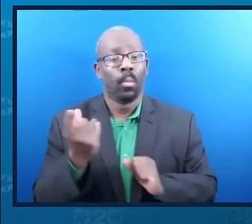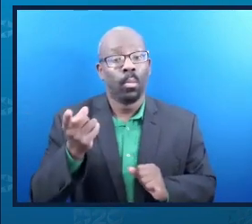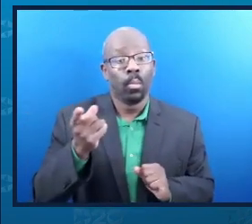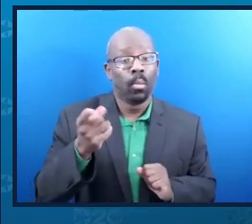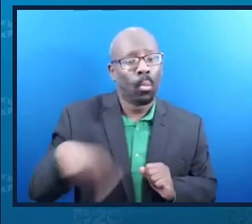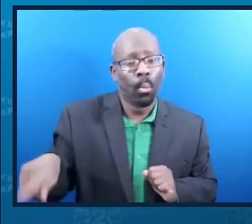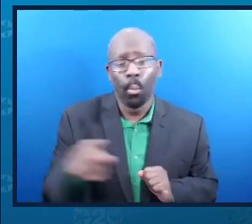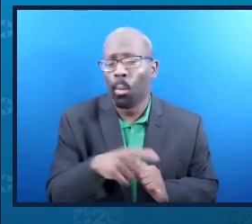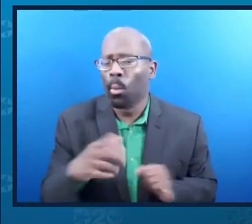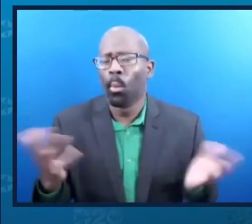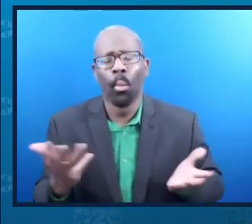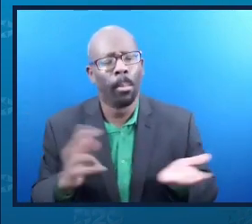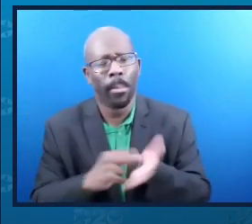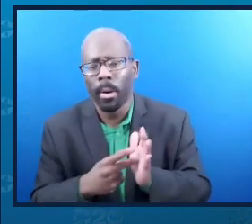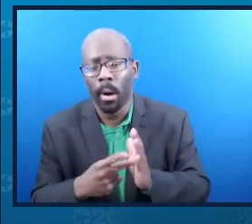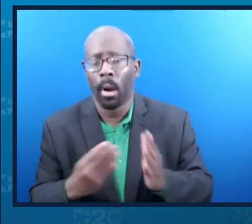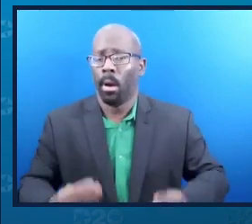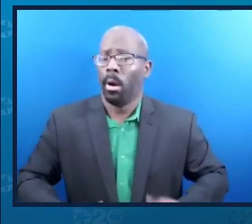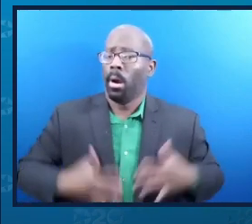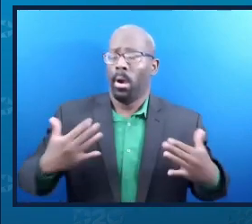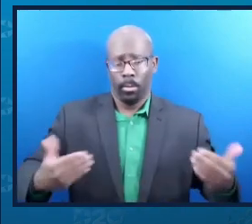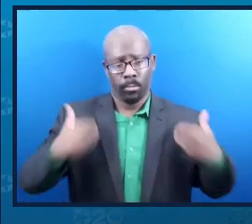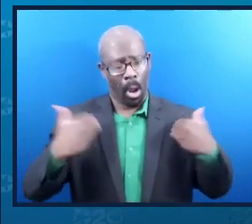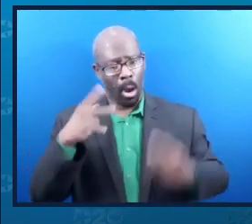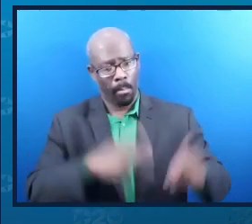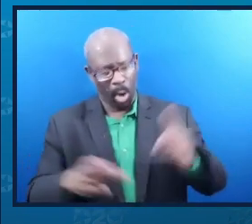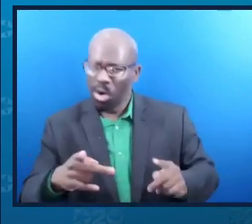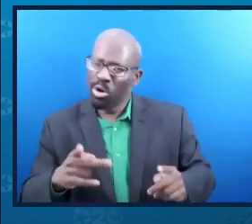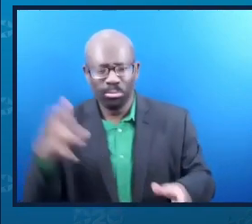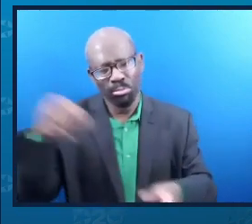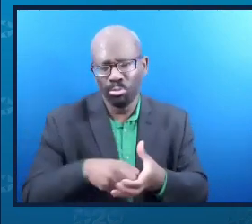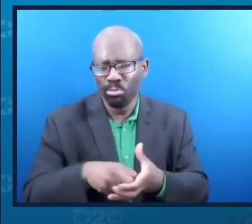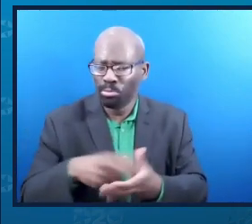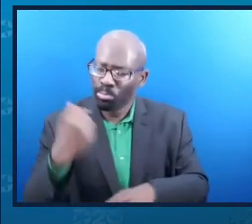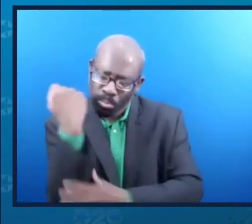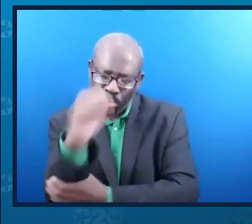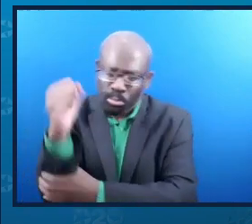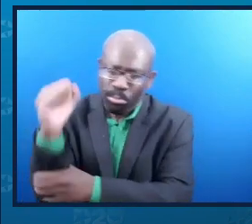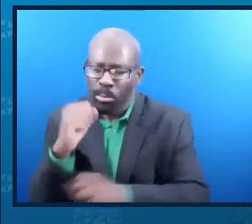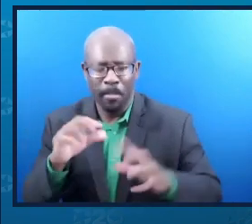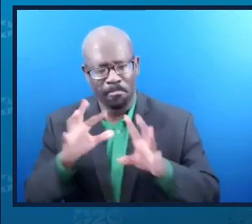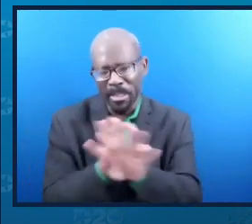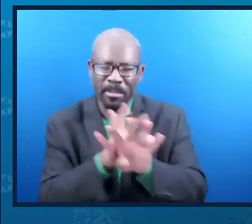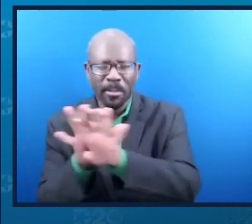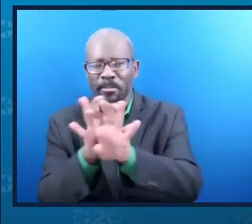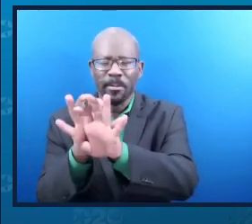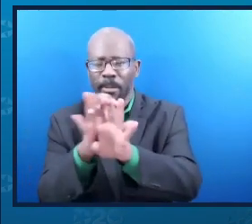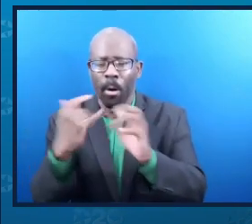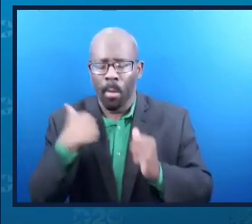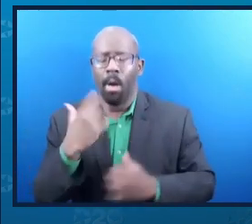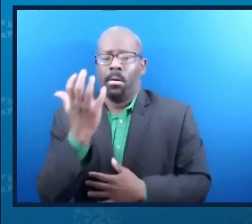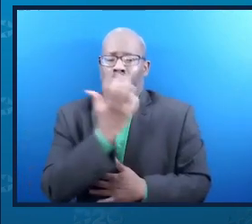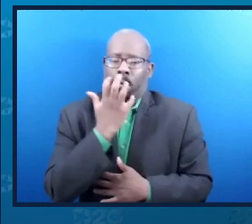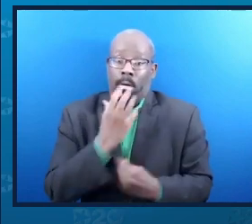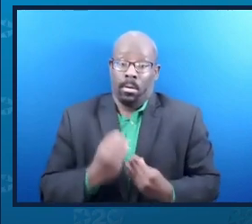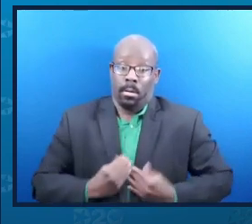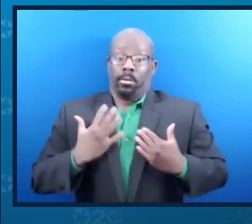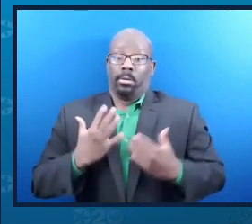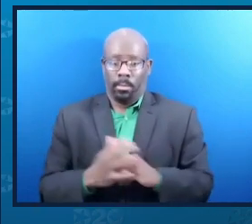FULFILLED. EARLIER GENERATIONS HAD TO BE